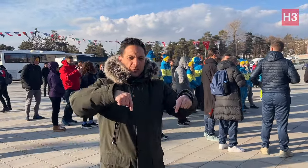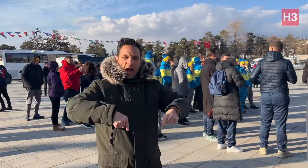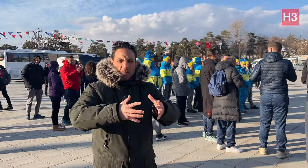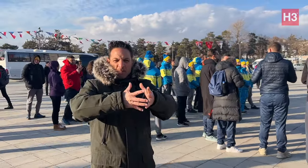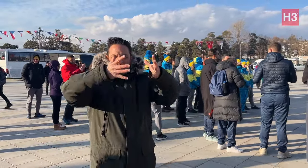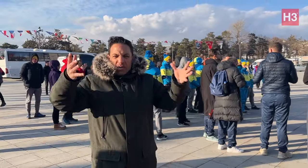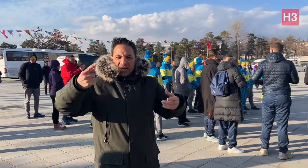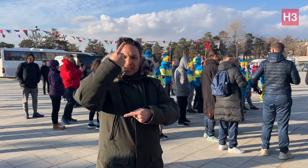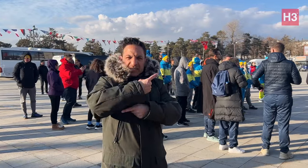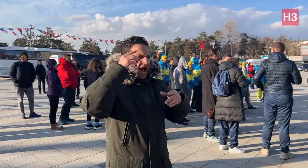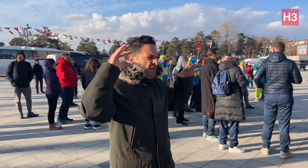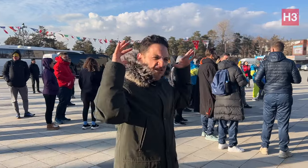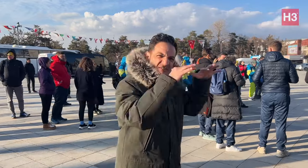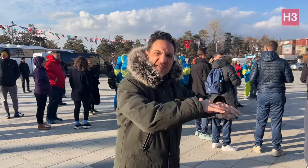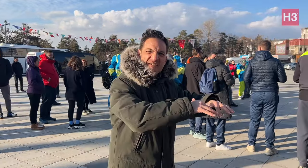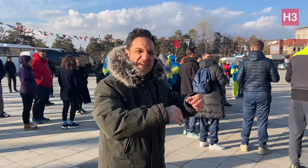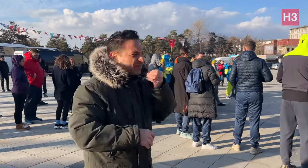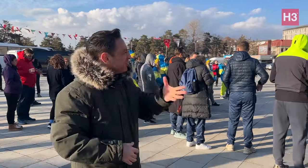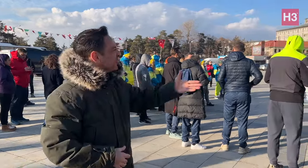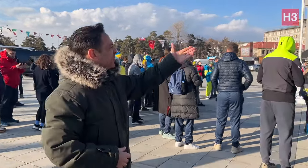Quite a big day it is!